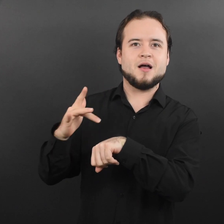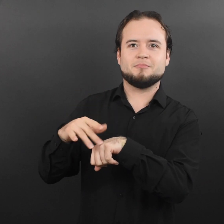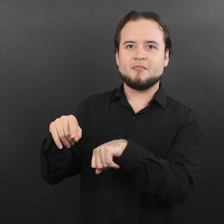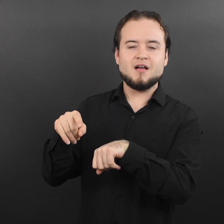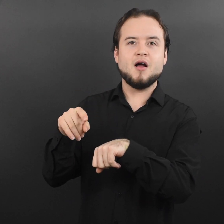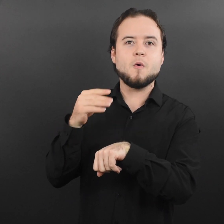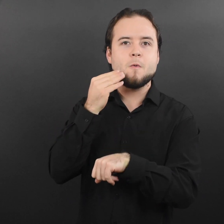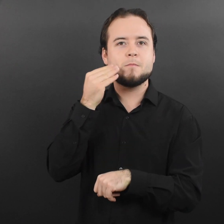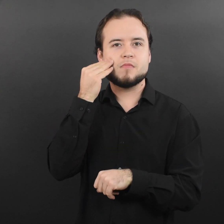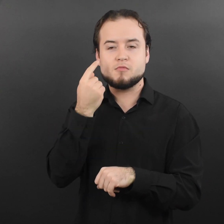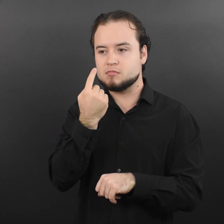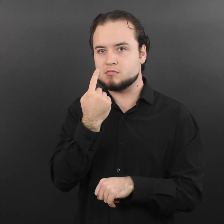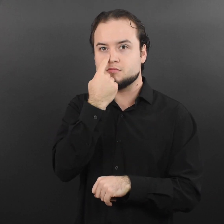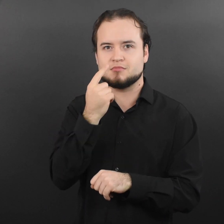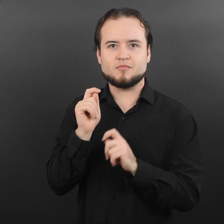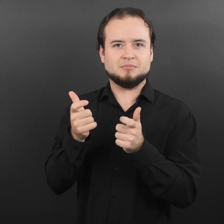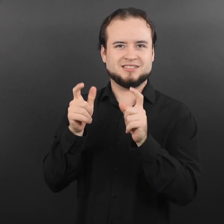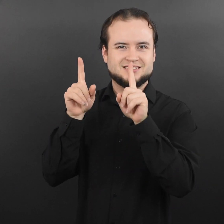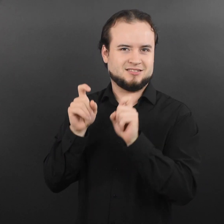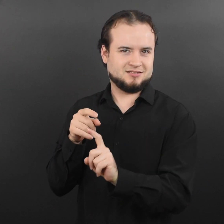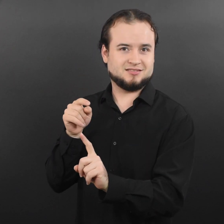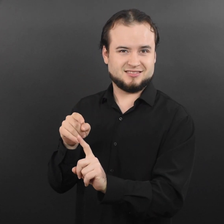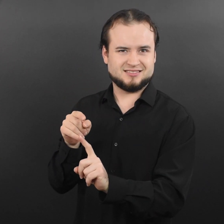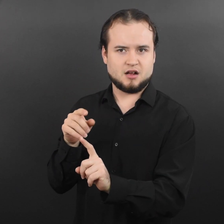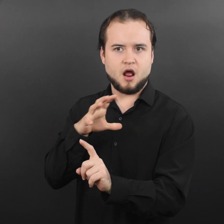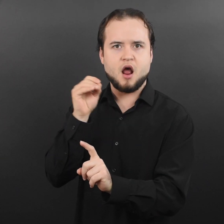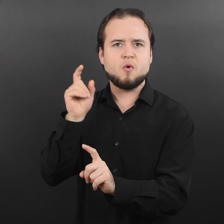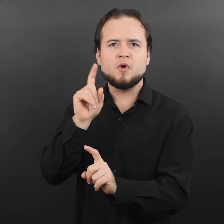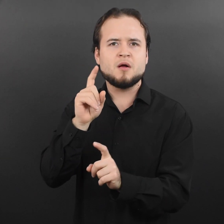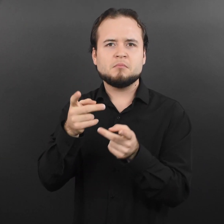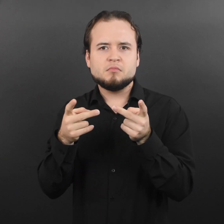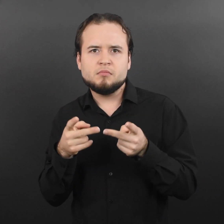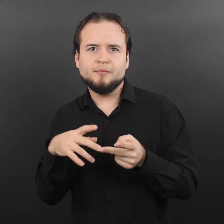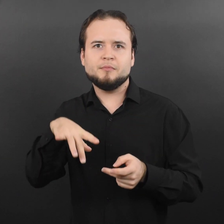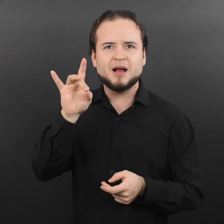antigen tests and pick-up opportunities.